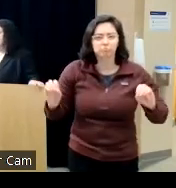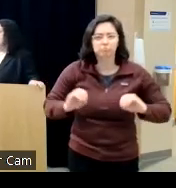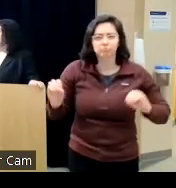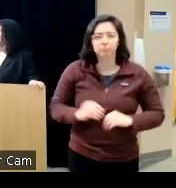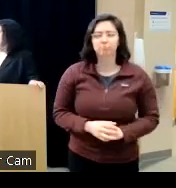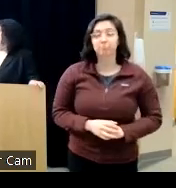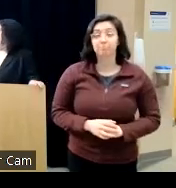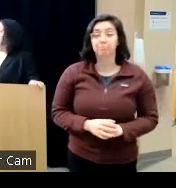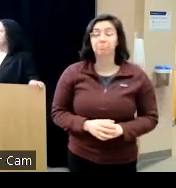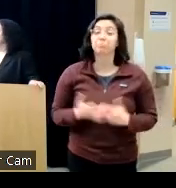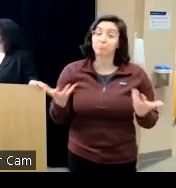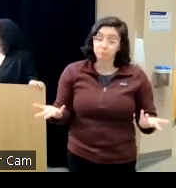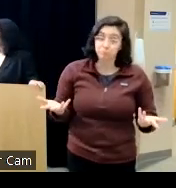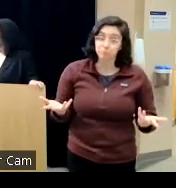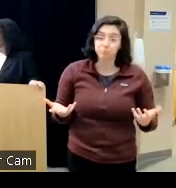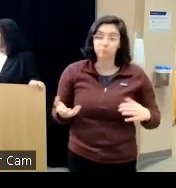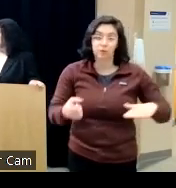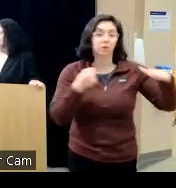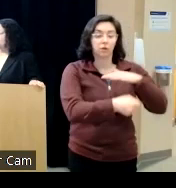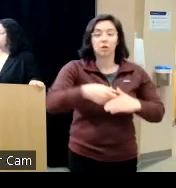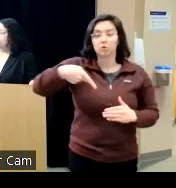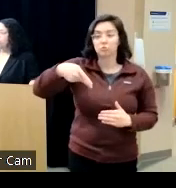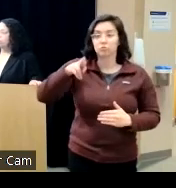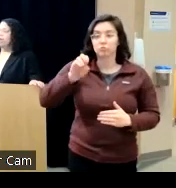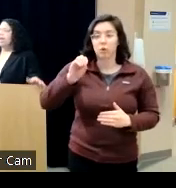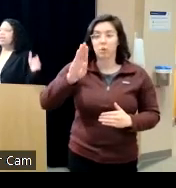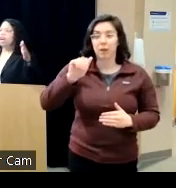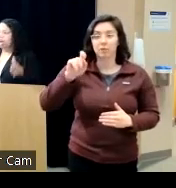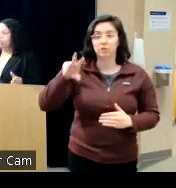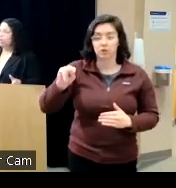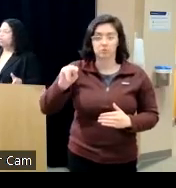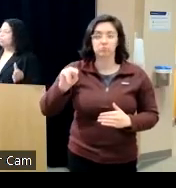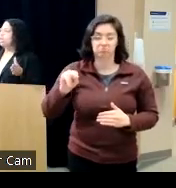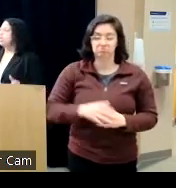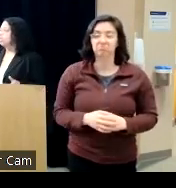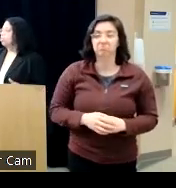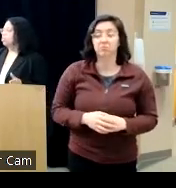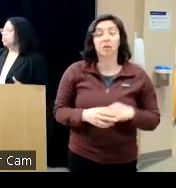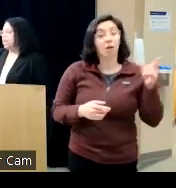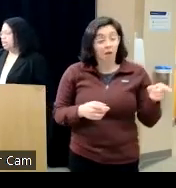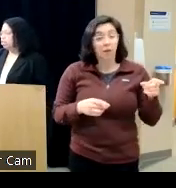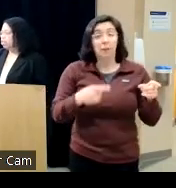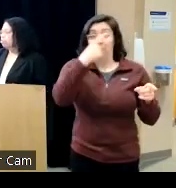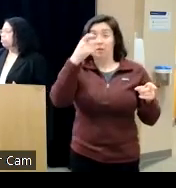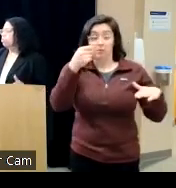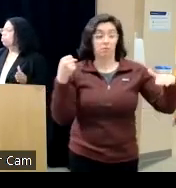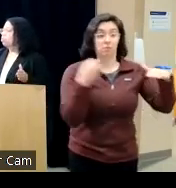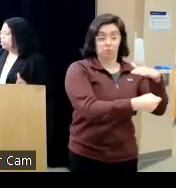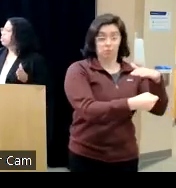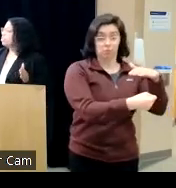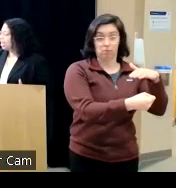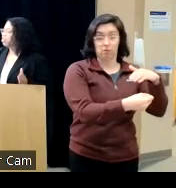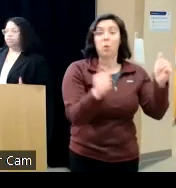foreign probation violation at worst and then of those because they were detained with the status